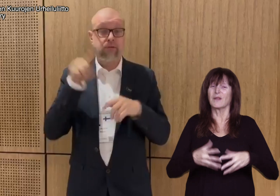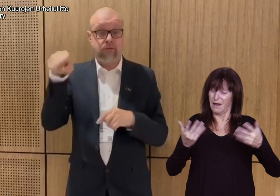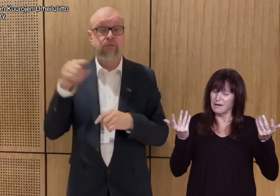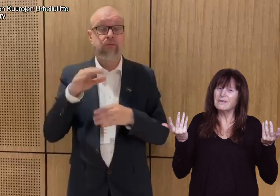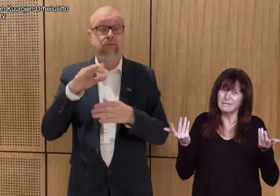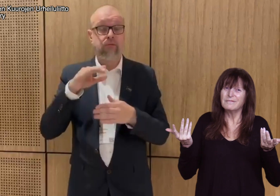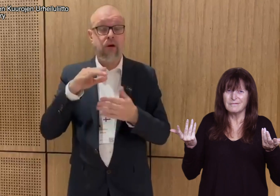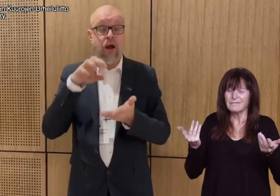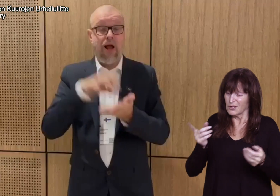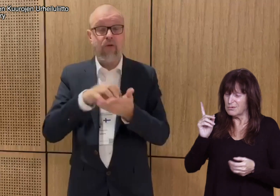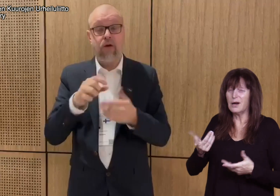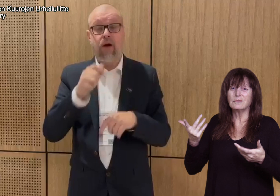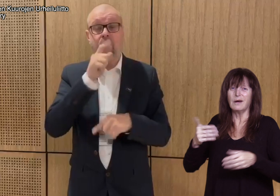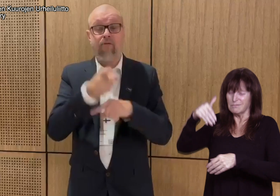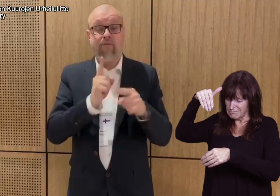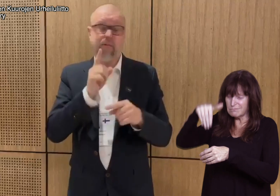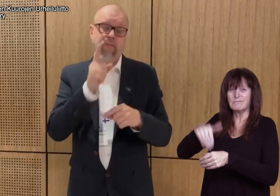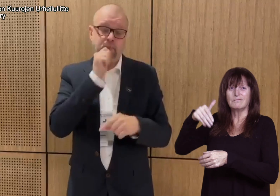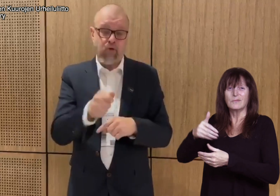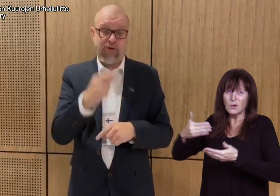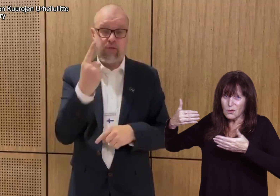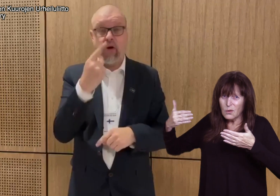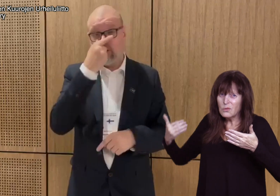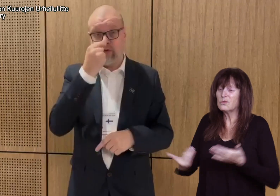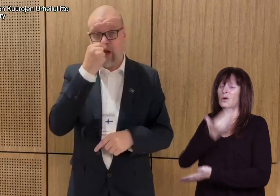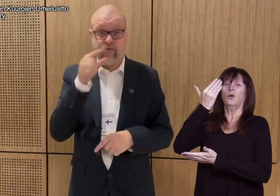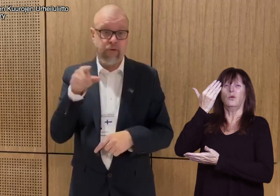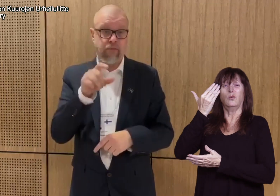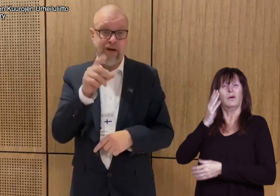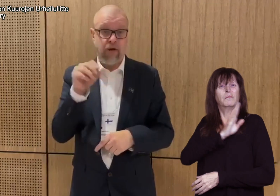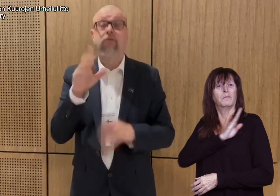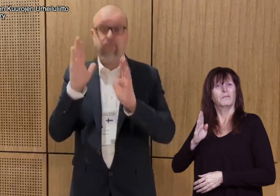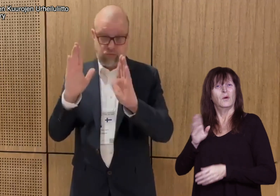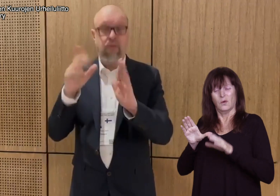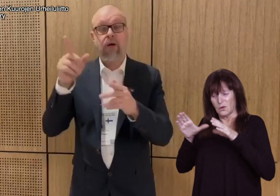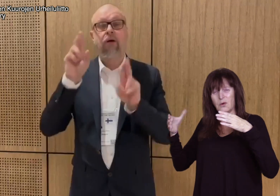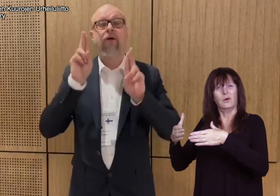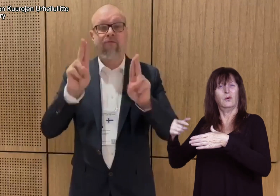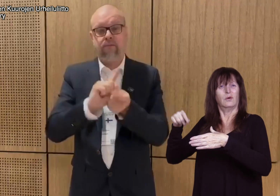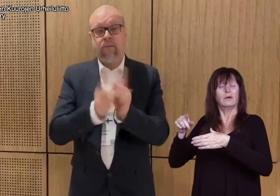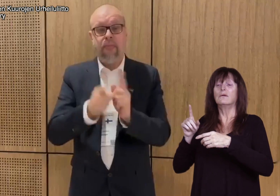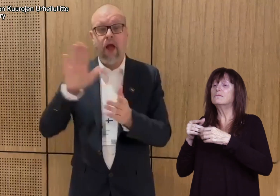This is why we had to elect a completely new Board